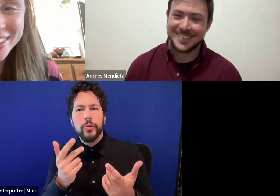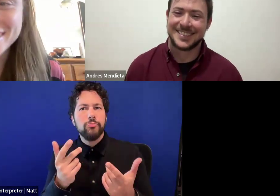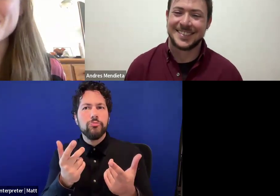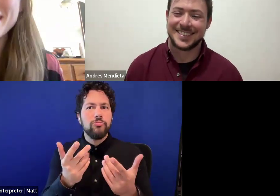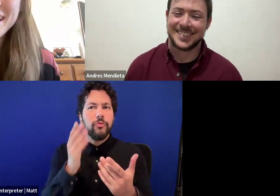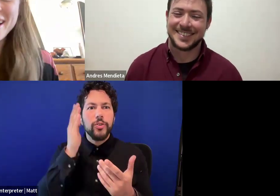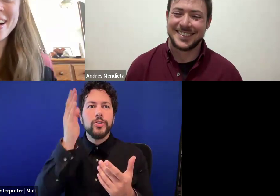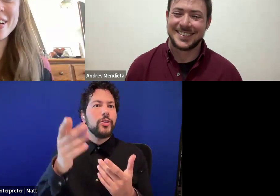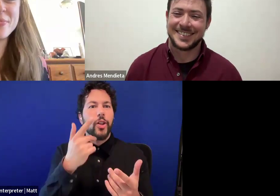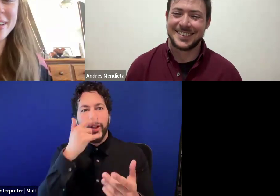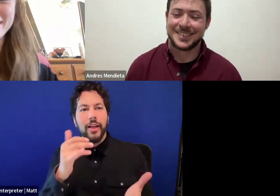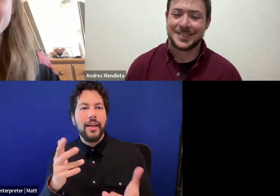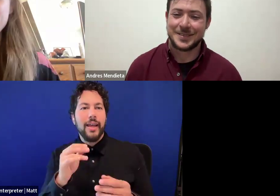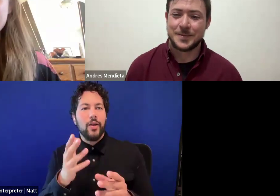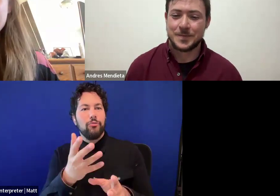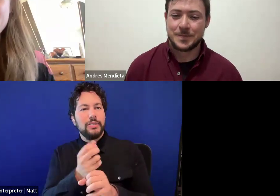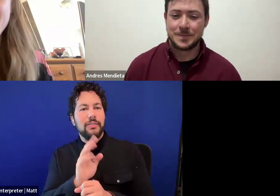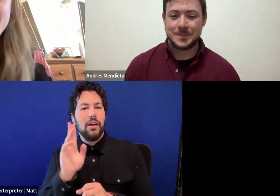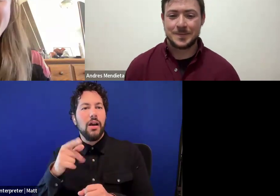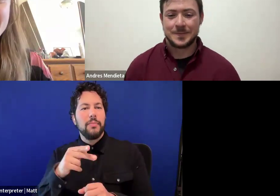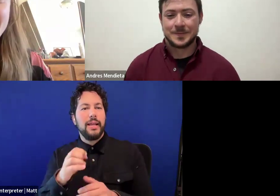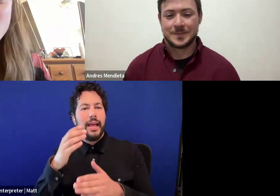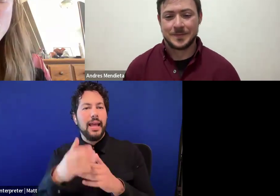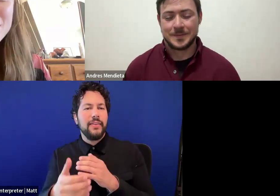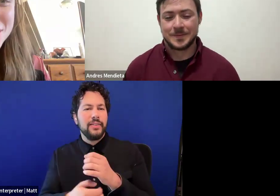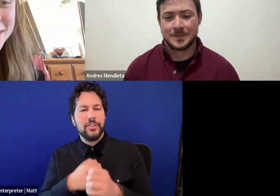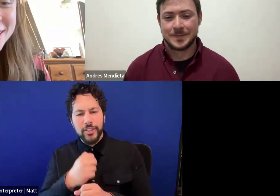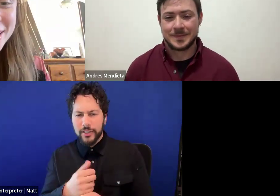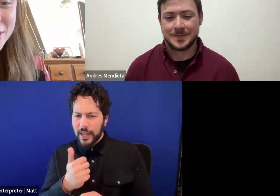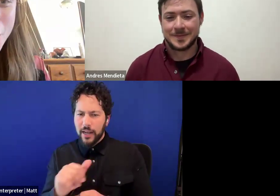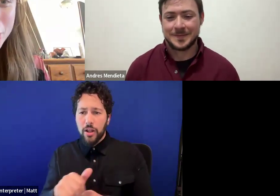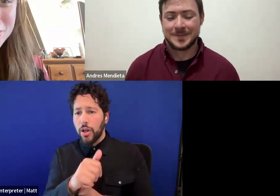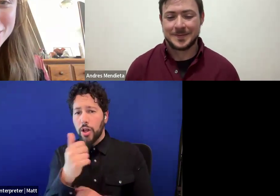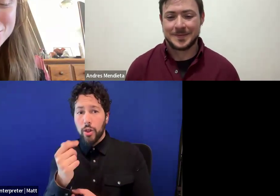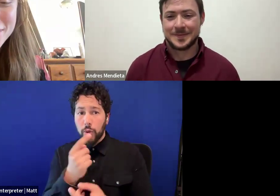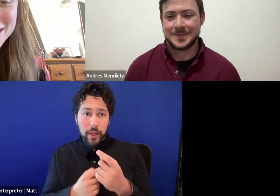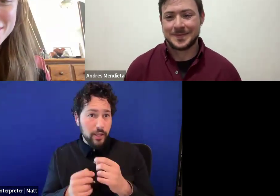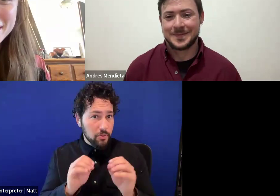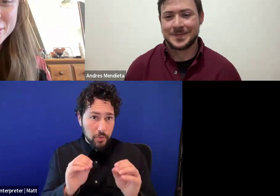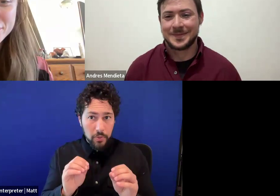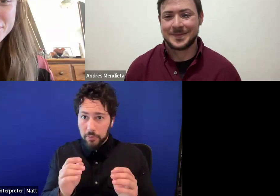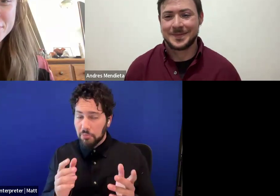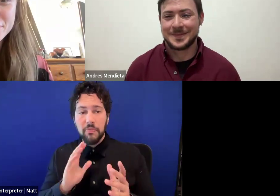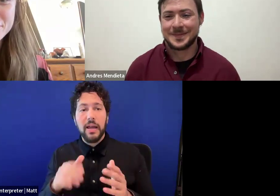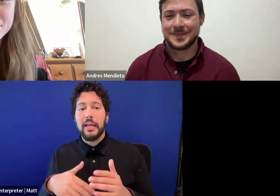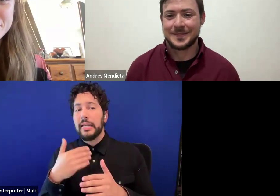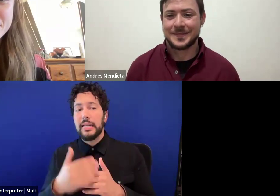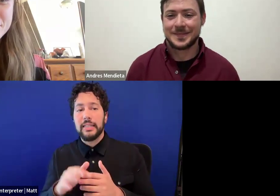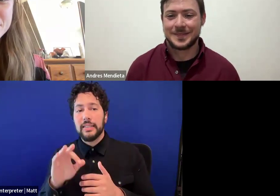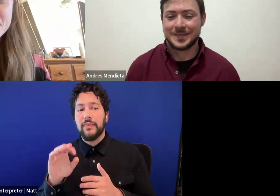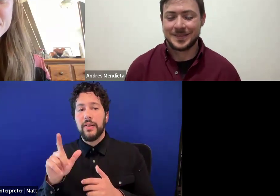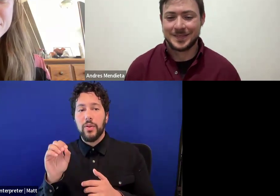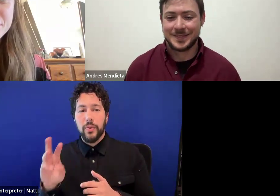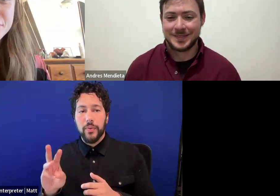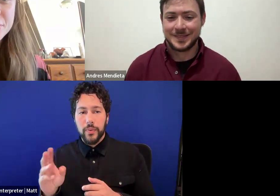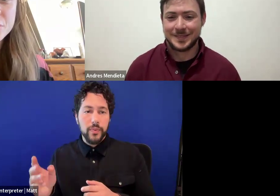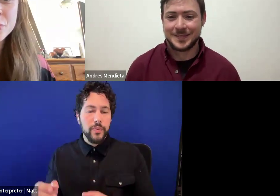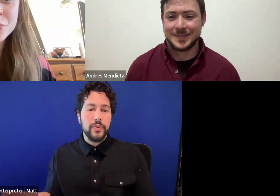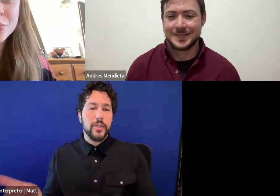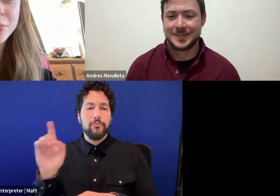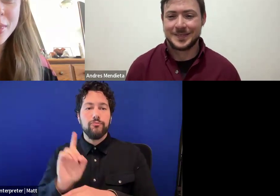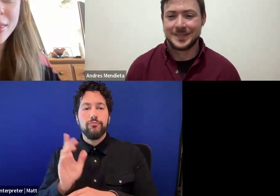Um… are there any other questions? And if not, we will move on to our next fellow.